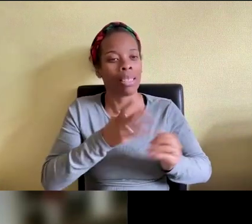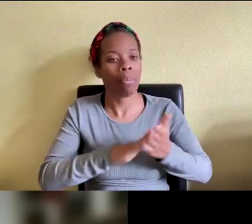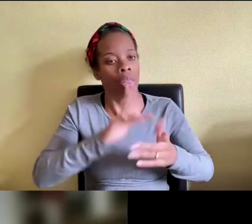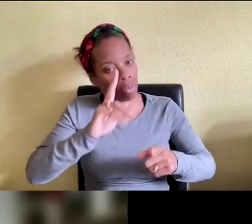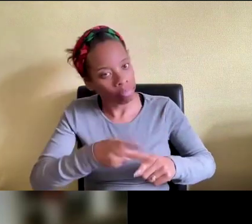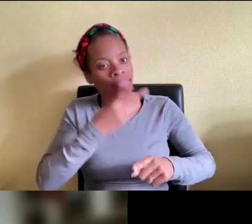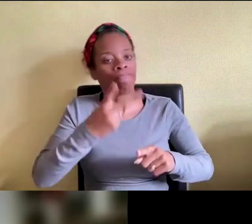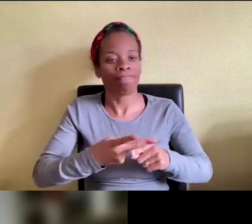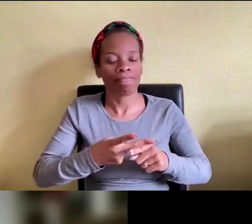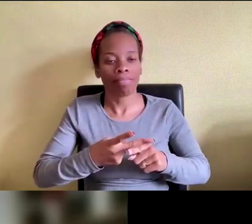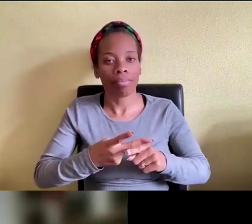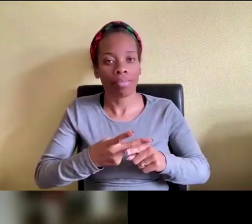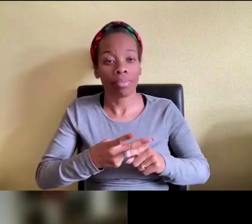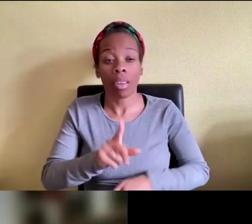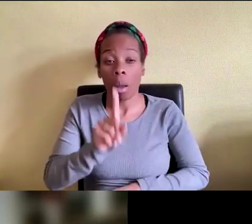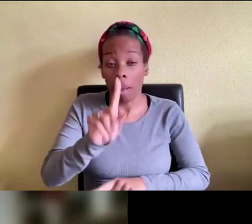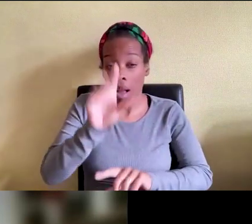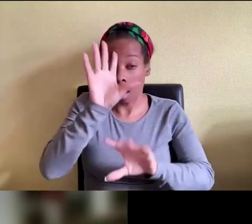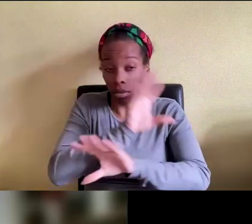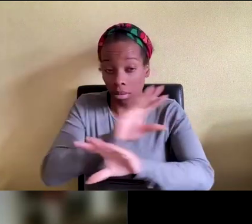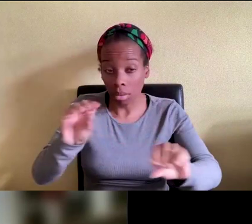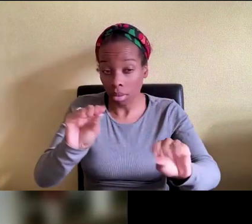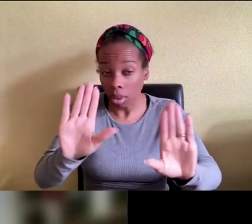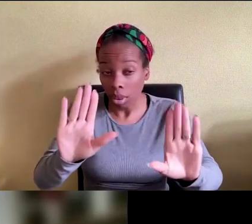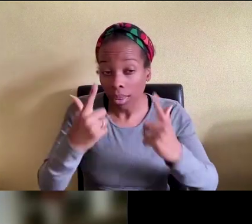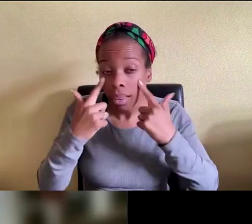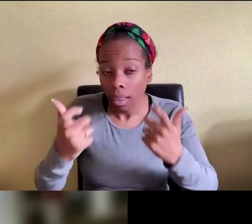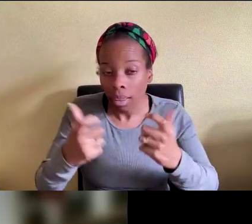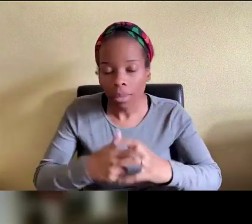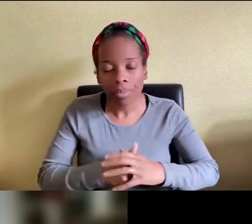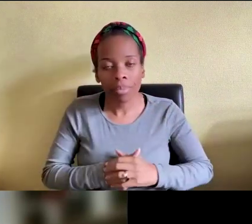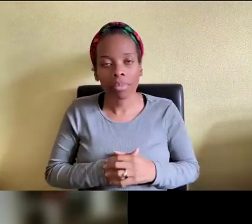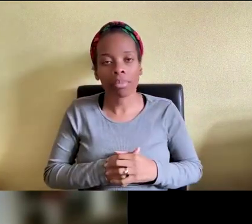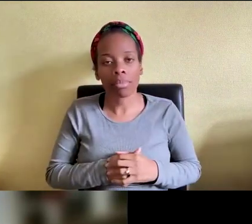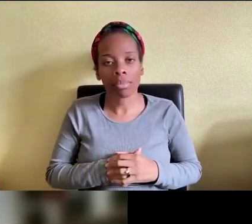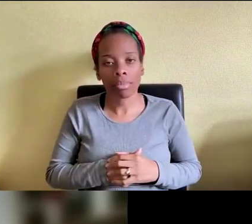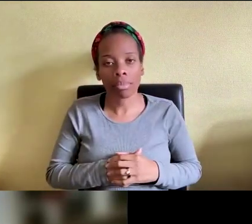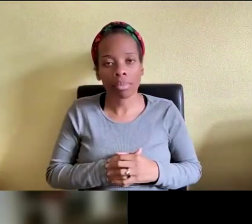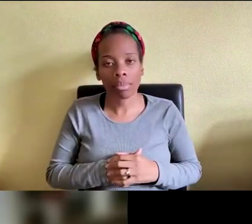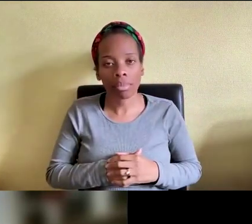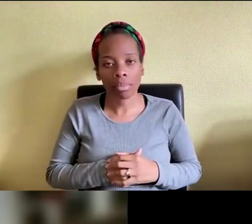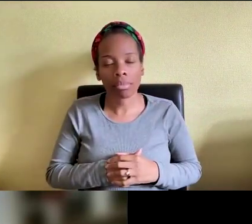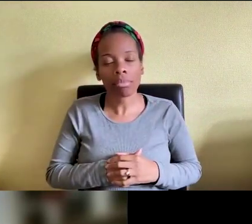But I have to note a lot of caution here. That is often very risky as an approach.